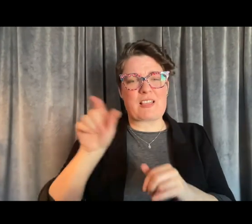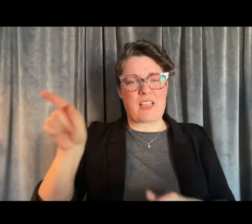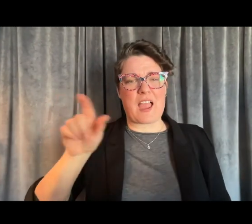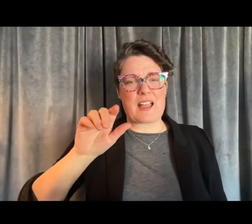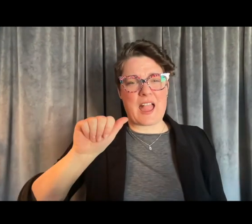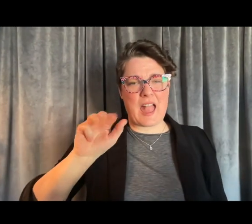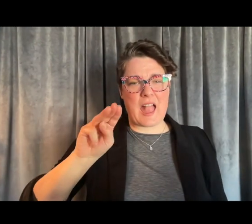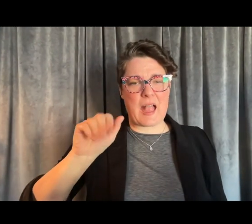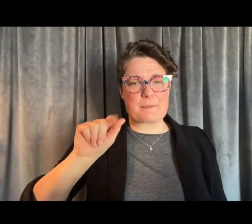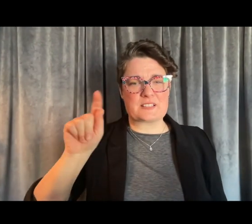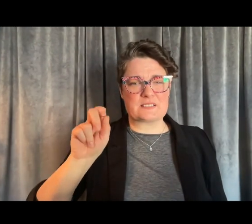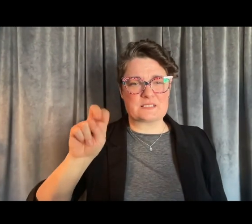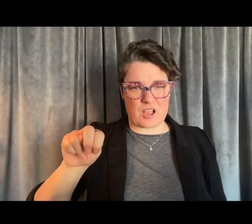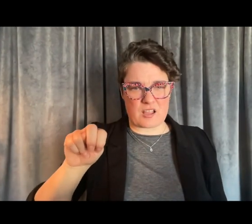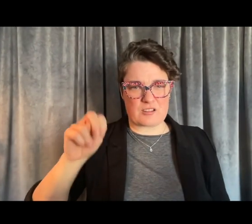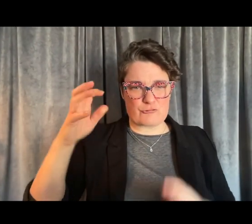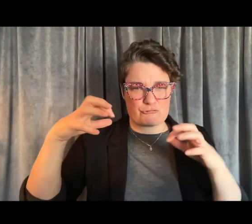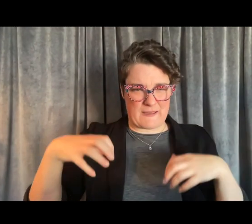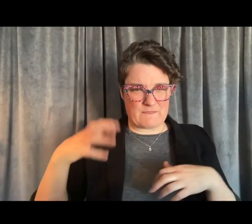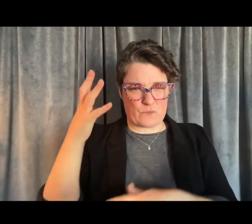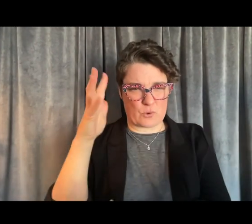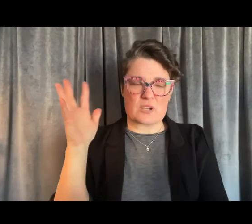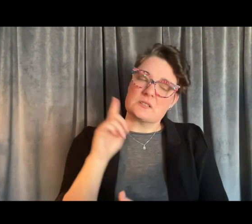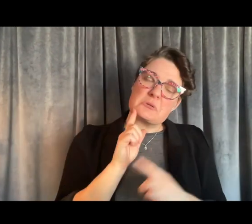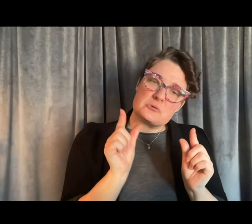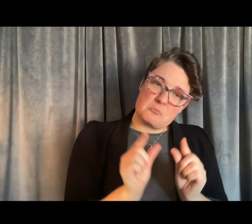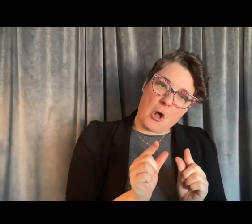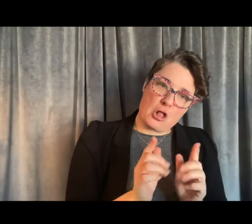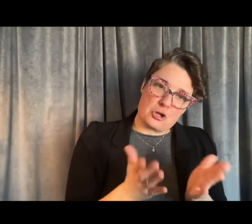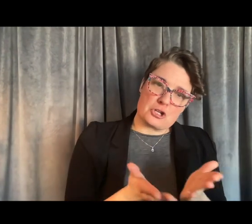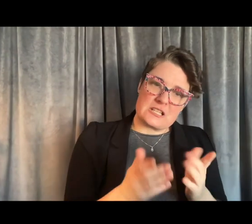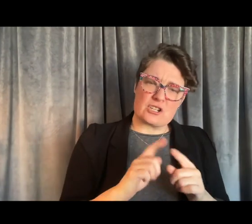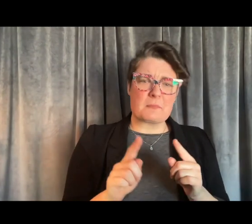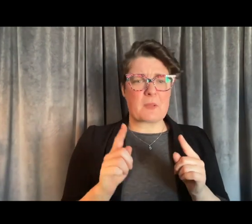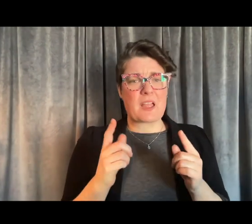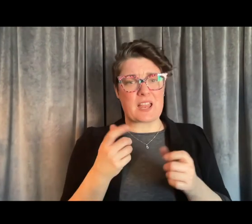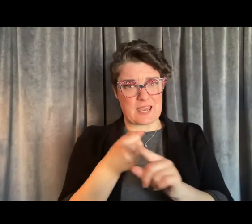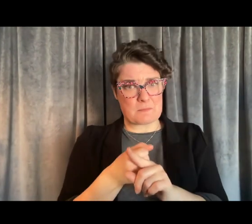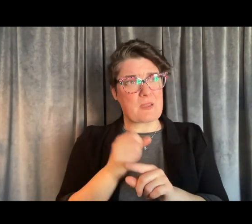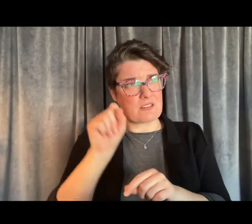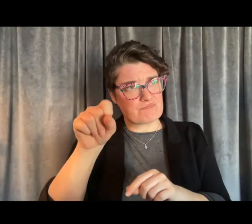Obviously it's a lot smaller here, but the impact is both local and it is global